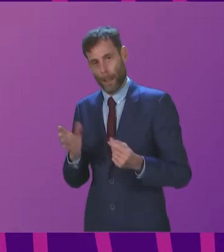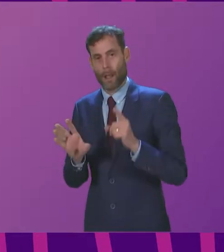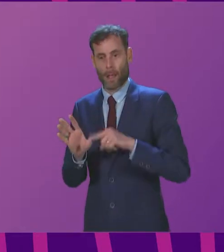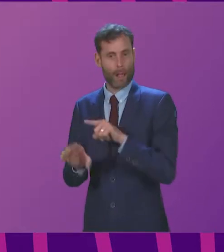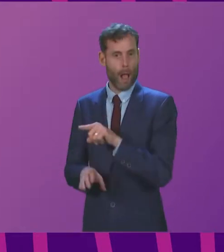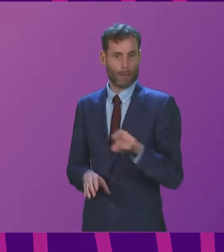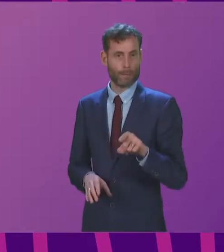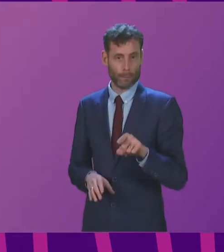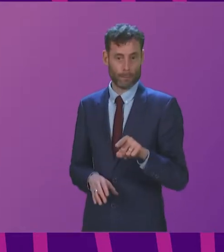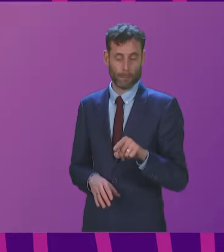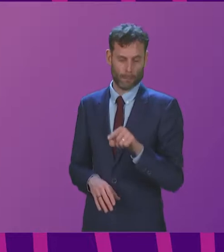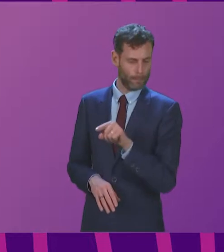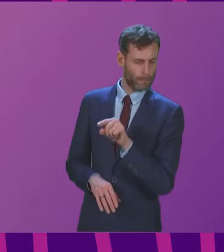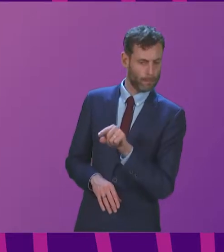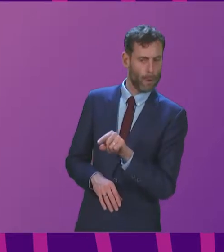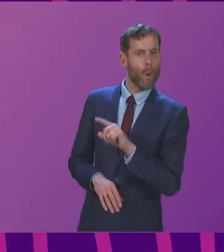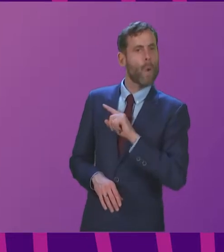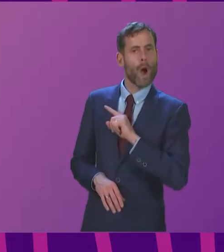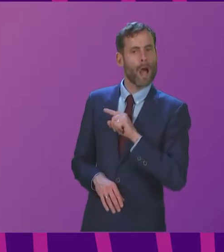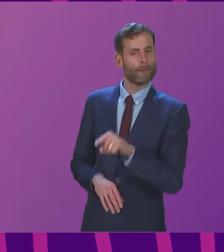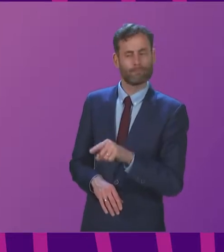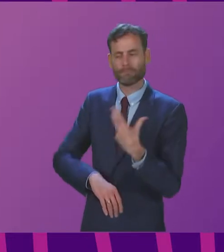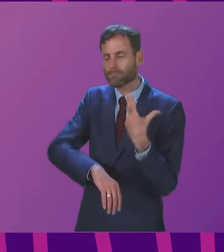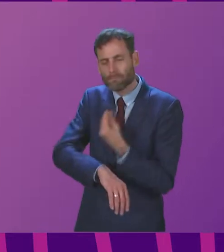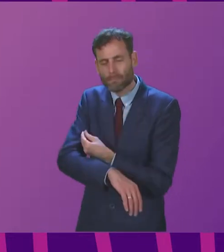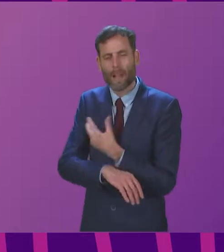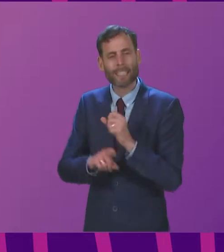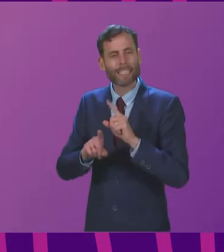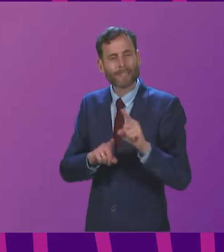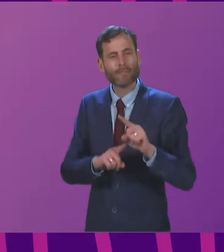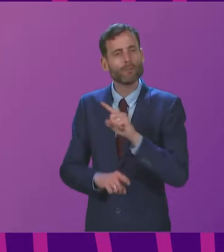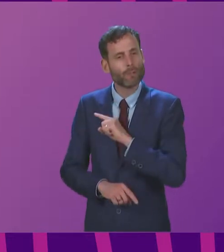There is a variety of reasons why people will not yet be vaccinated. Some people will have